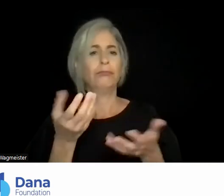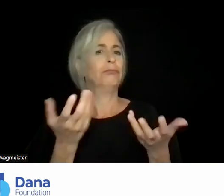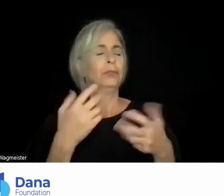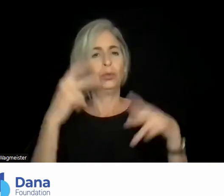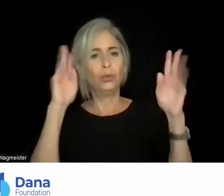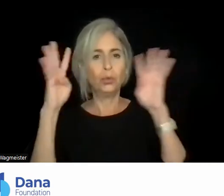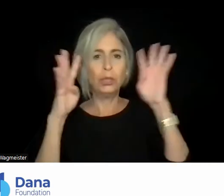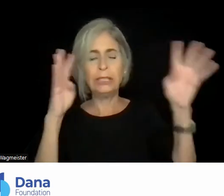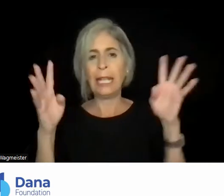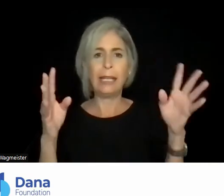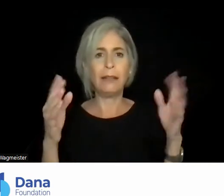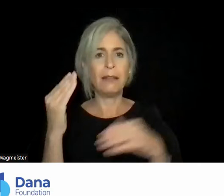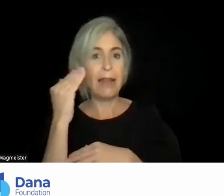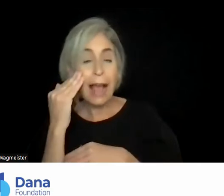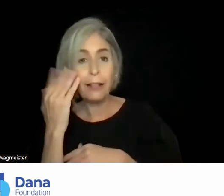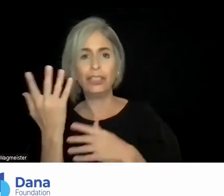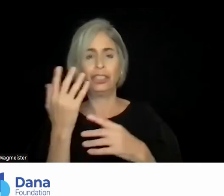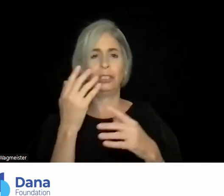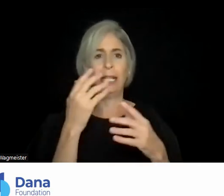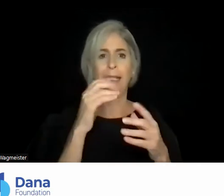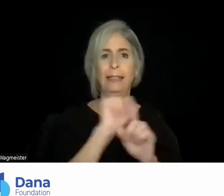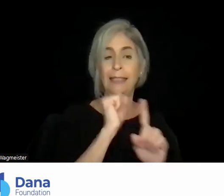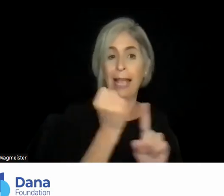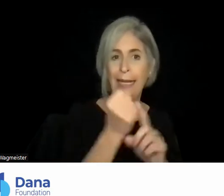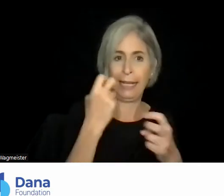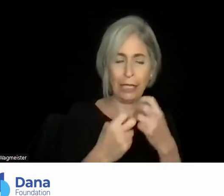scientific discovery and technology development create new knowledge and